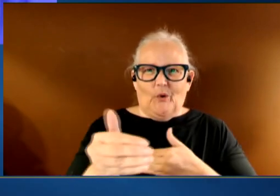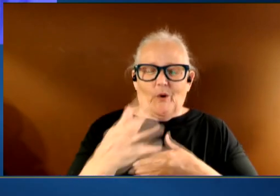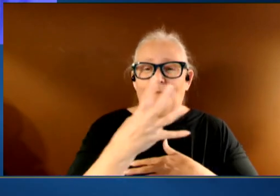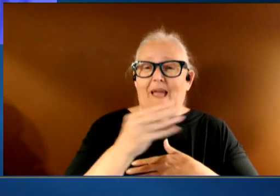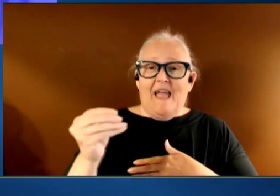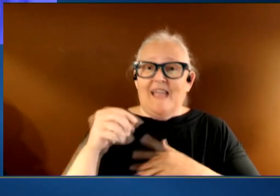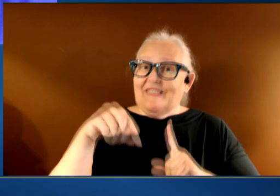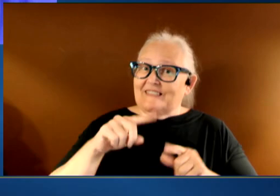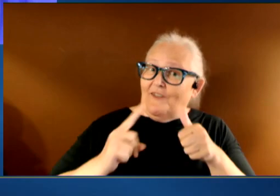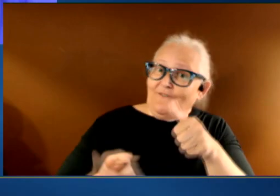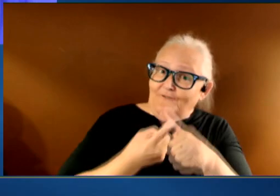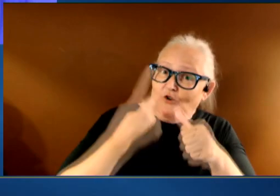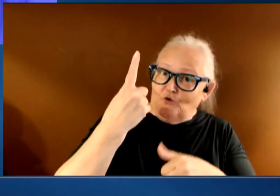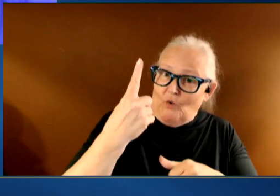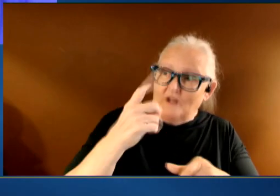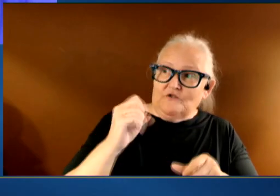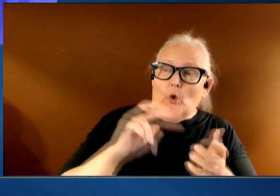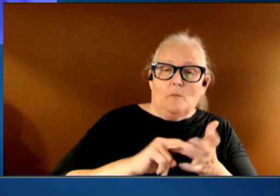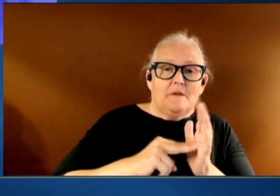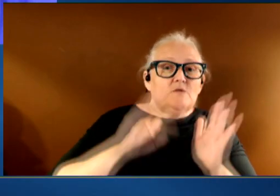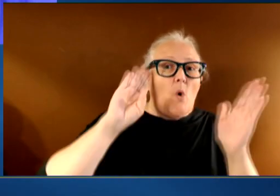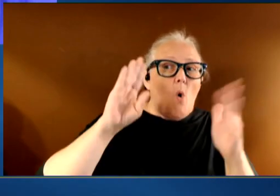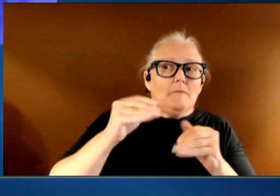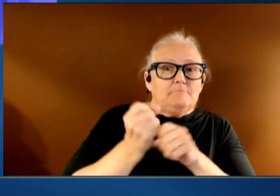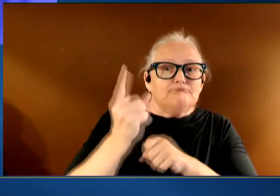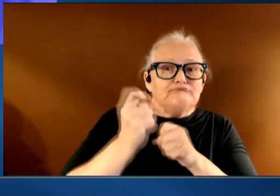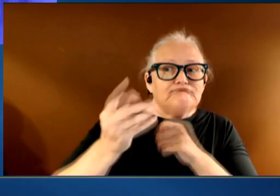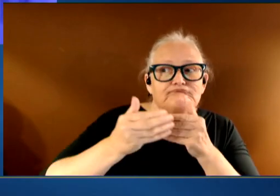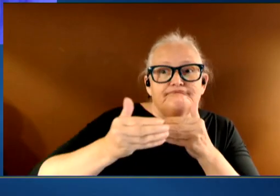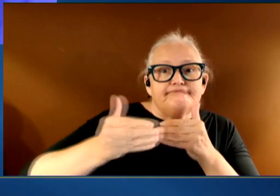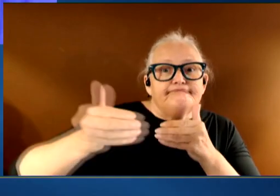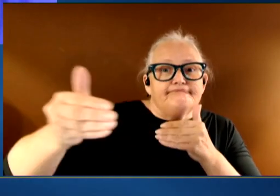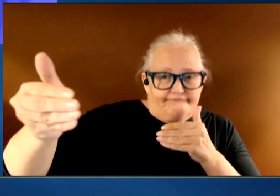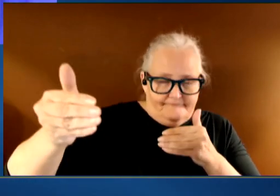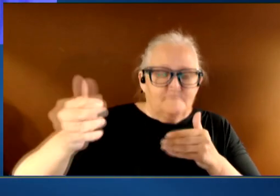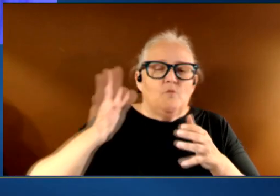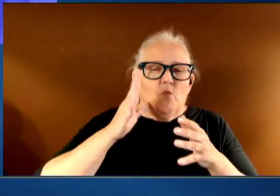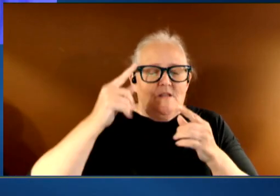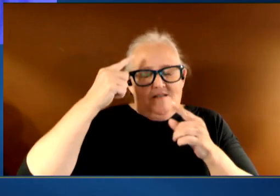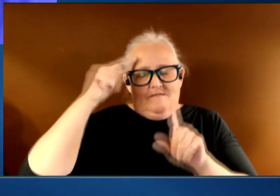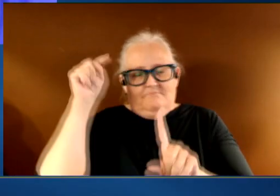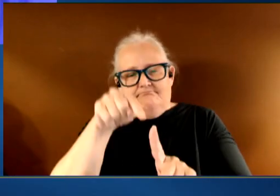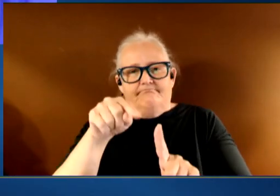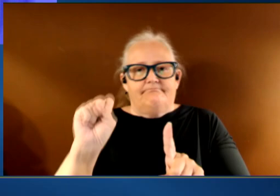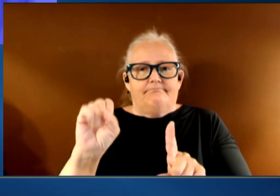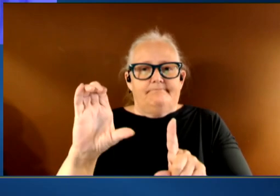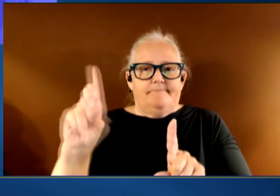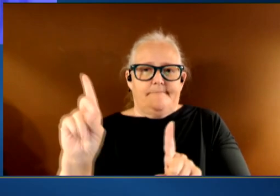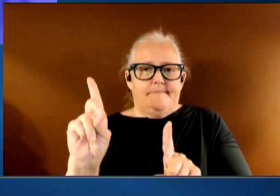so we hope to continue this year after year as we continue to focus on sickle cell disease and